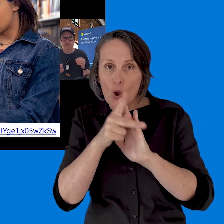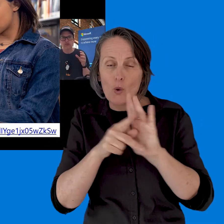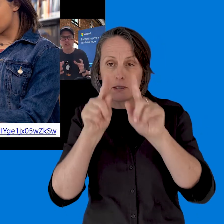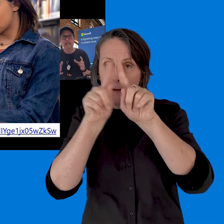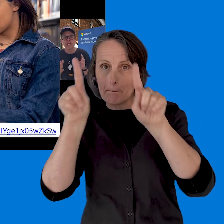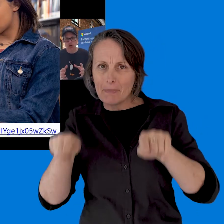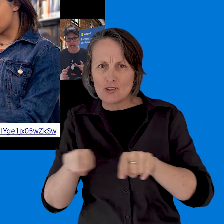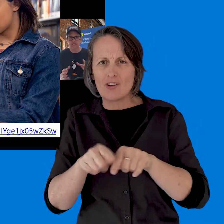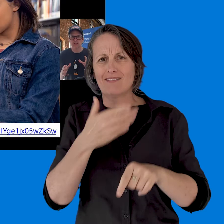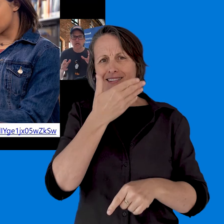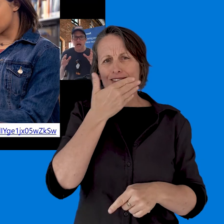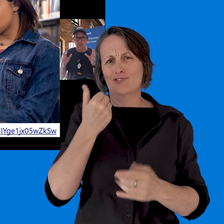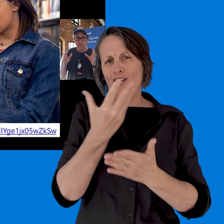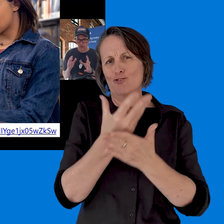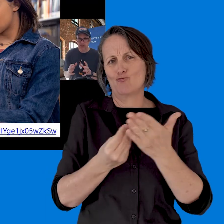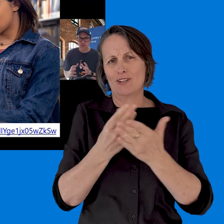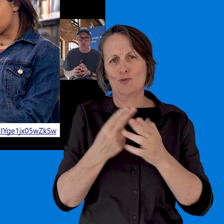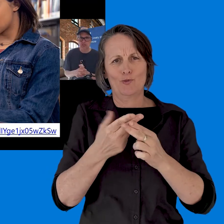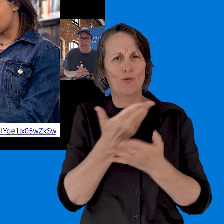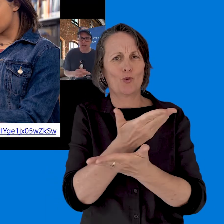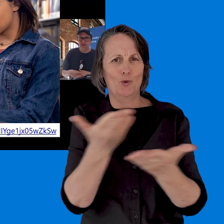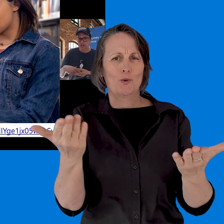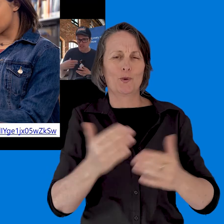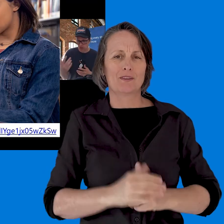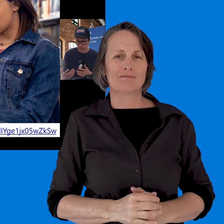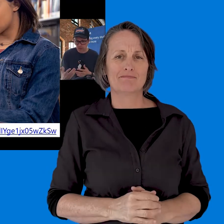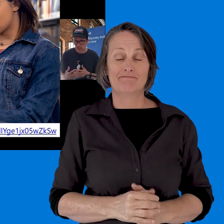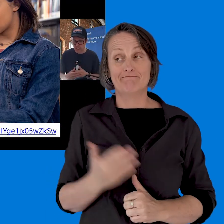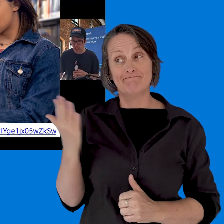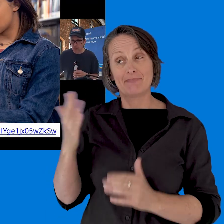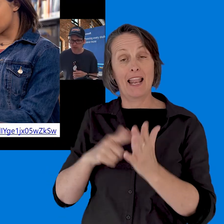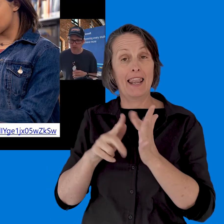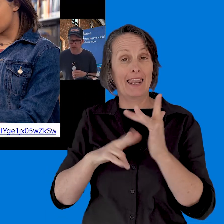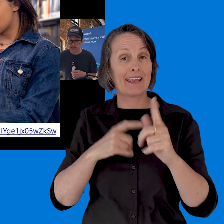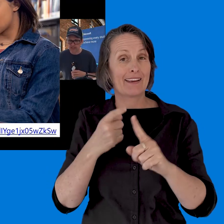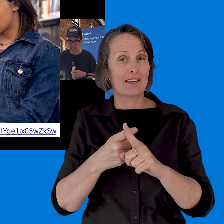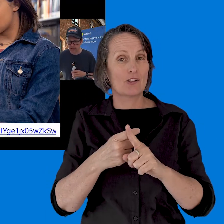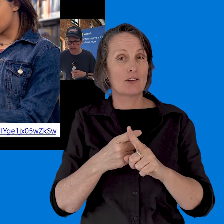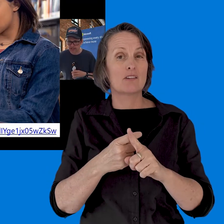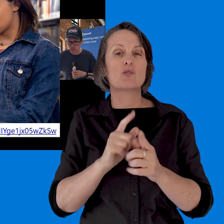It's a really nice resource to have. So I thought I'd share that with you, and there's the link there.